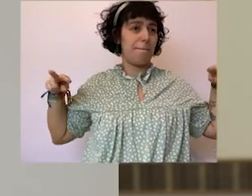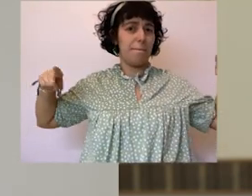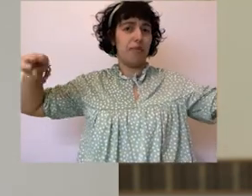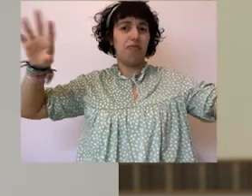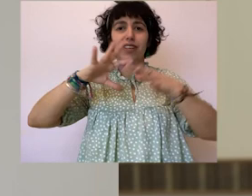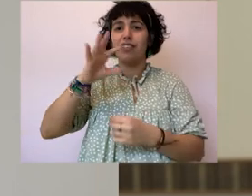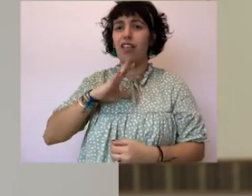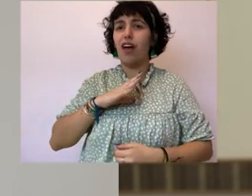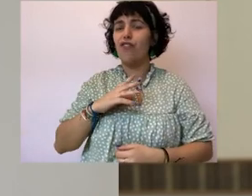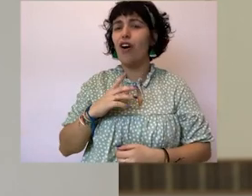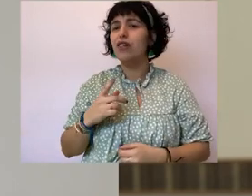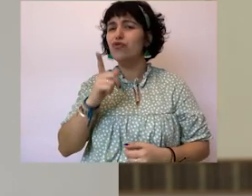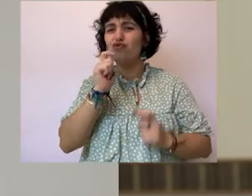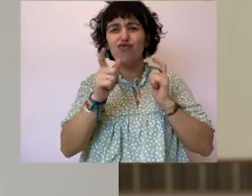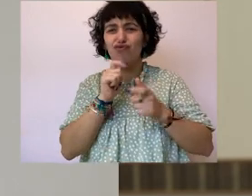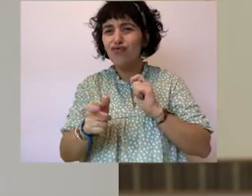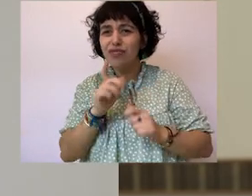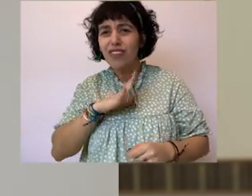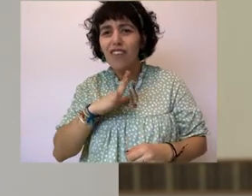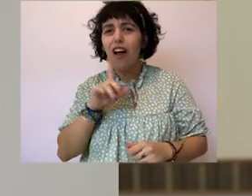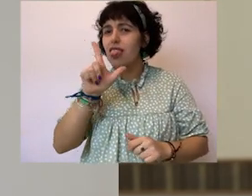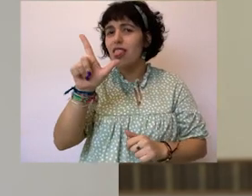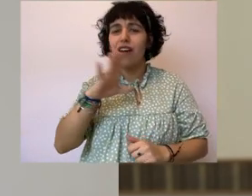He has no functionality at the moment